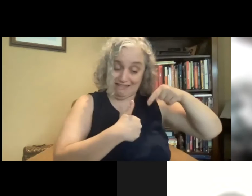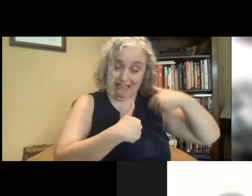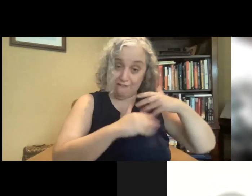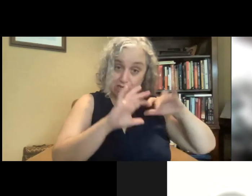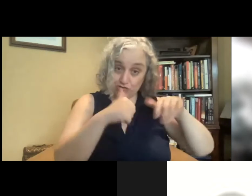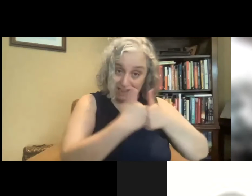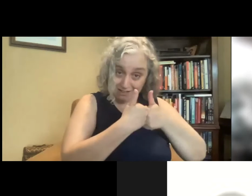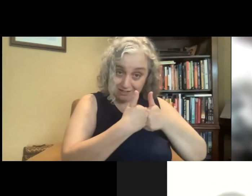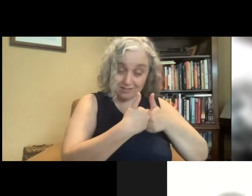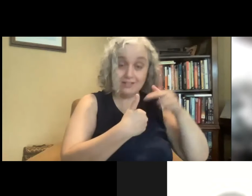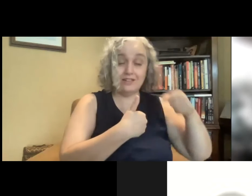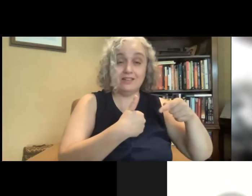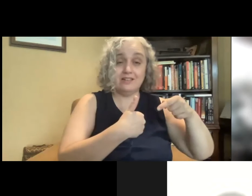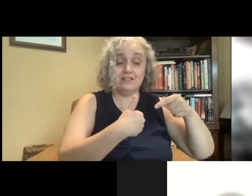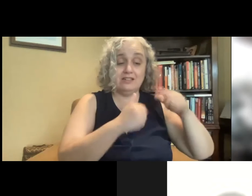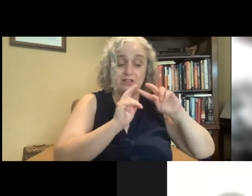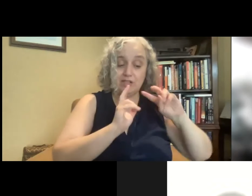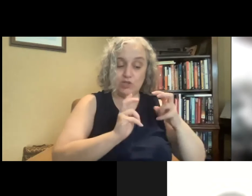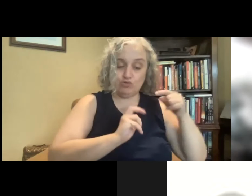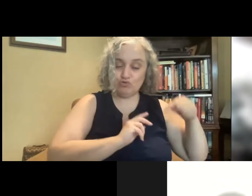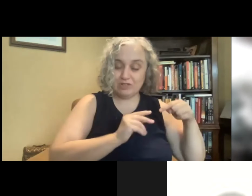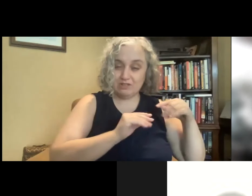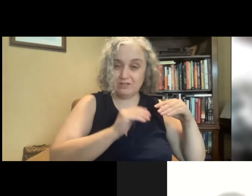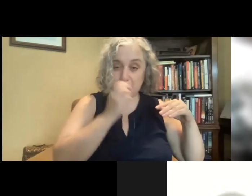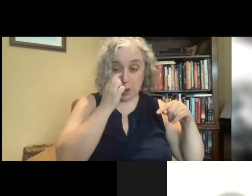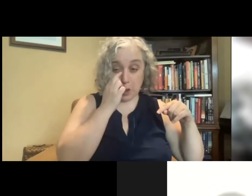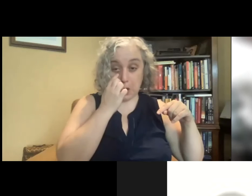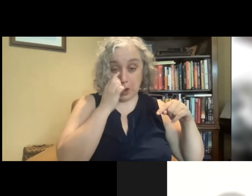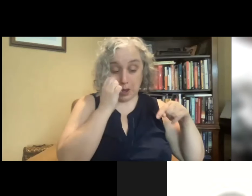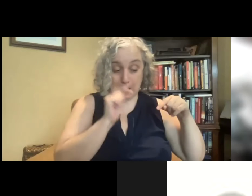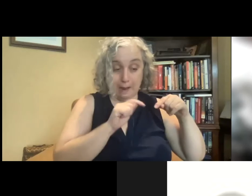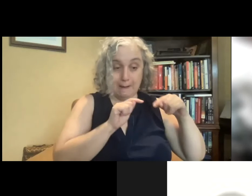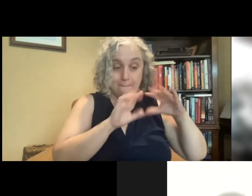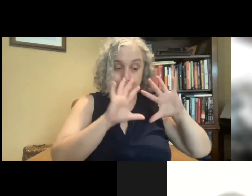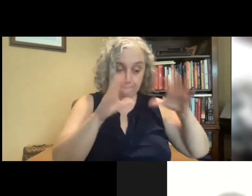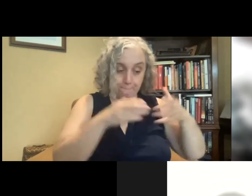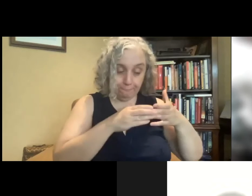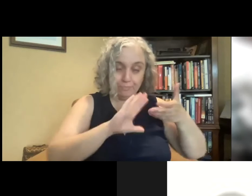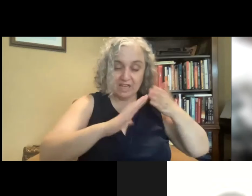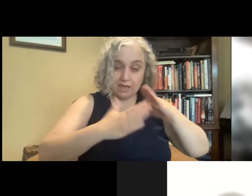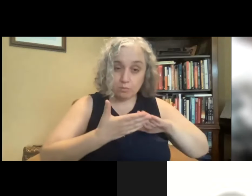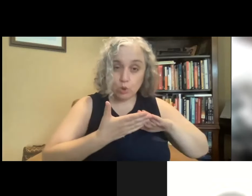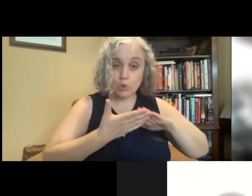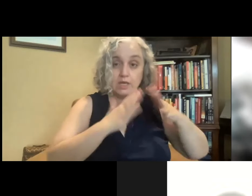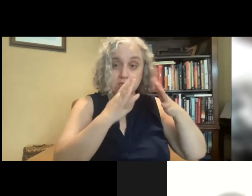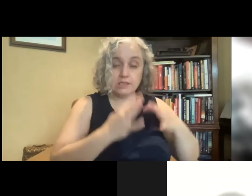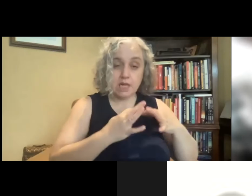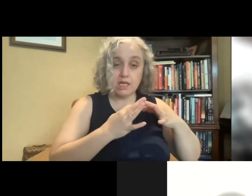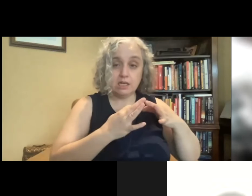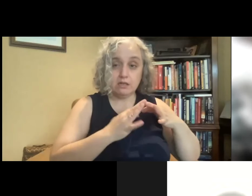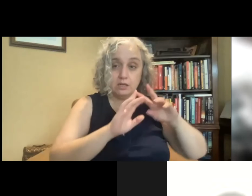the issues that the community as a whole and individuals